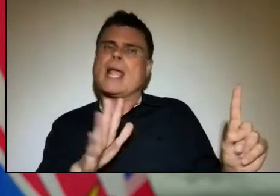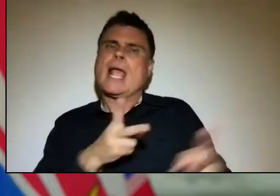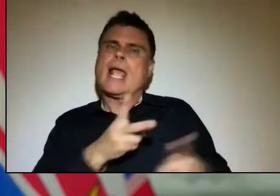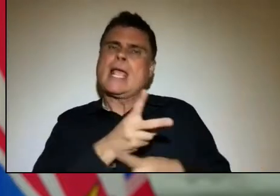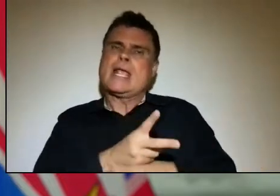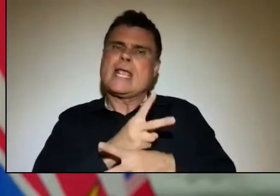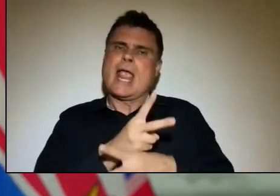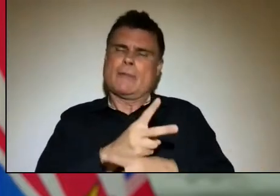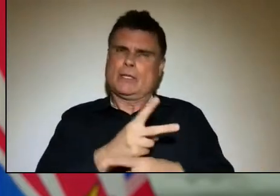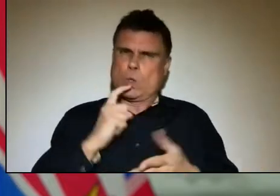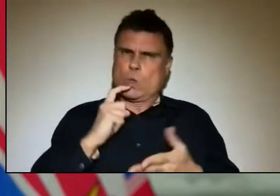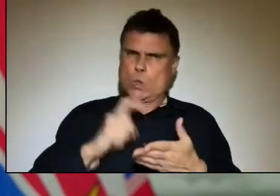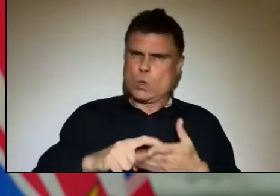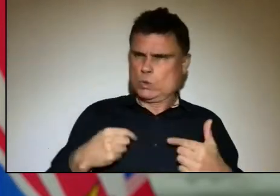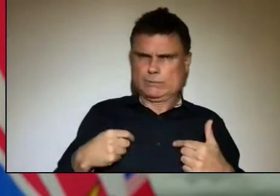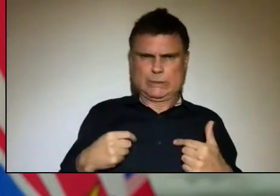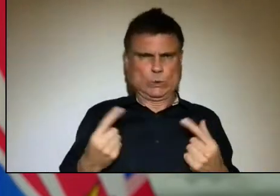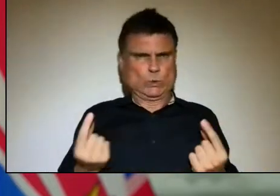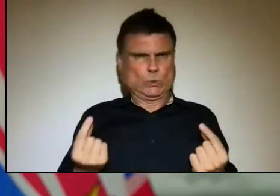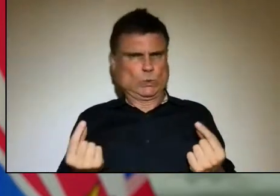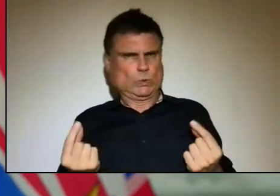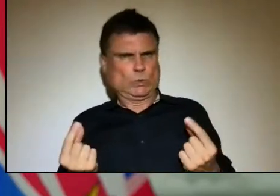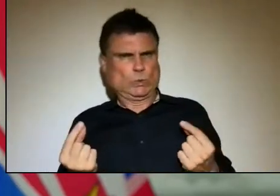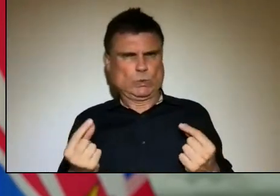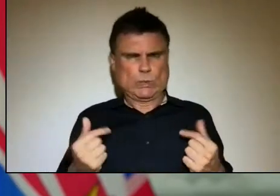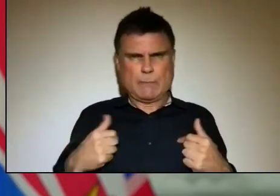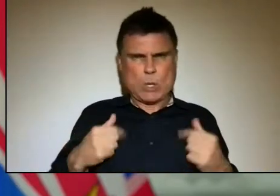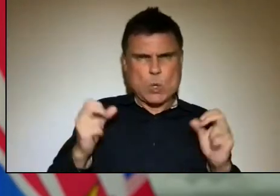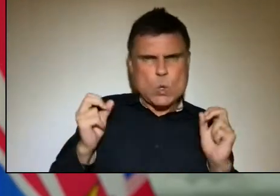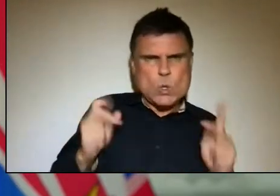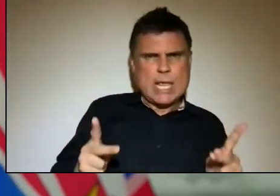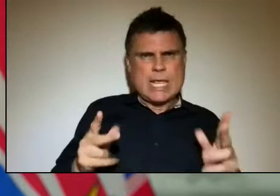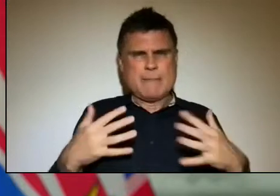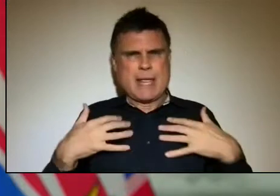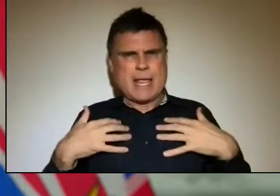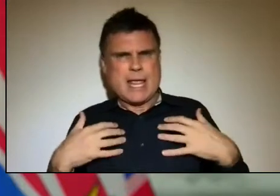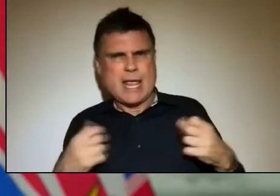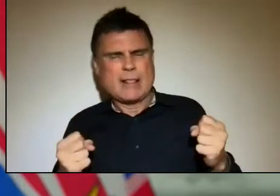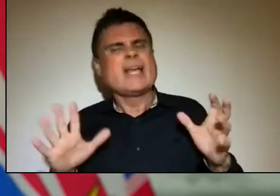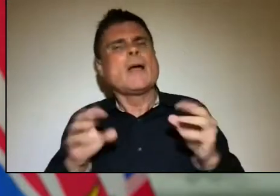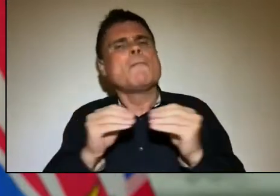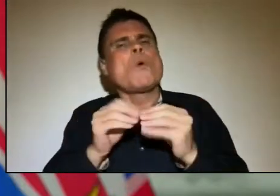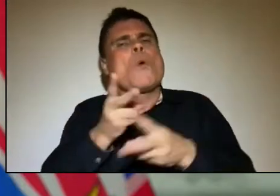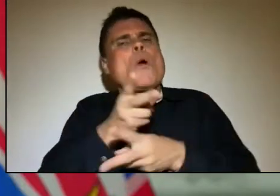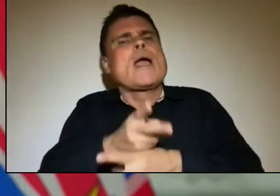incubating it yourself, and you need to be extra cautious about